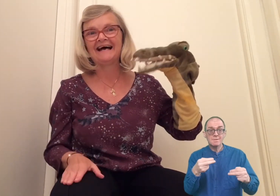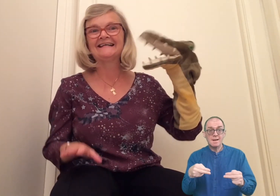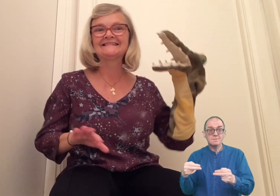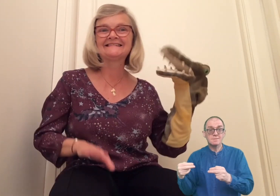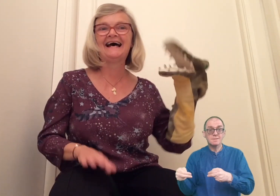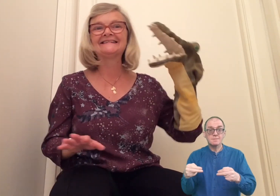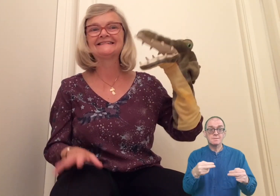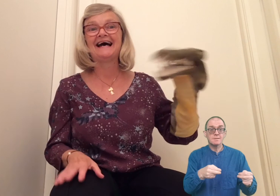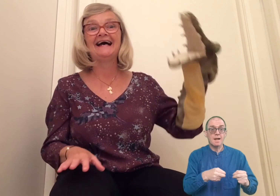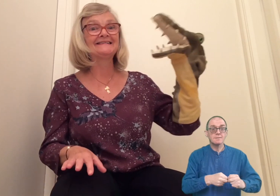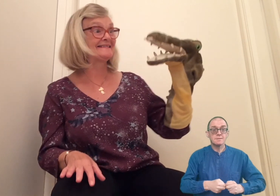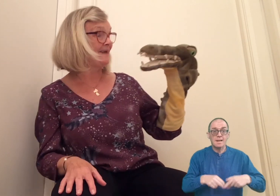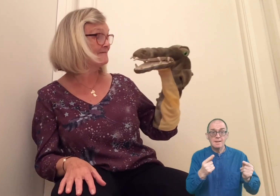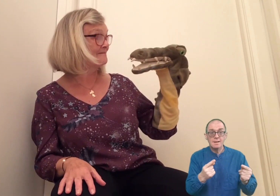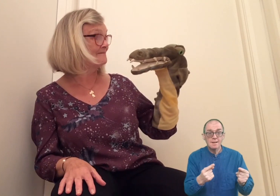Dance, dance, dance.